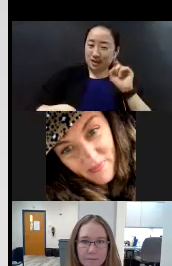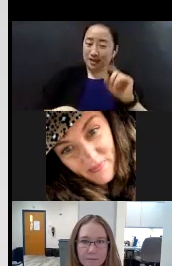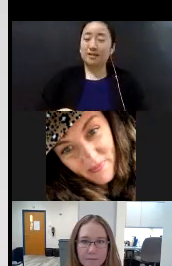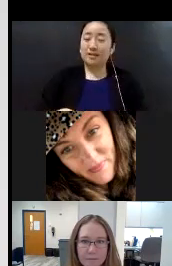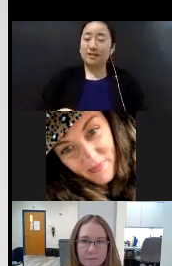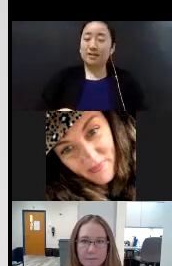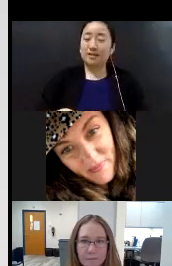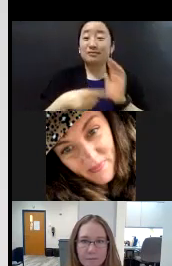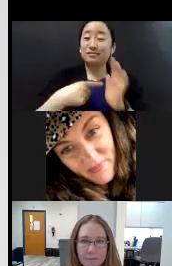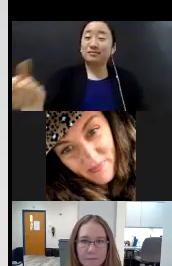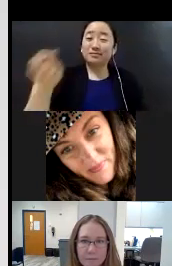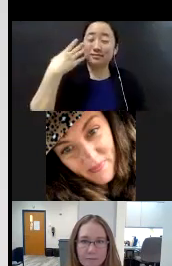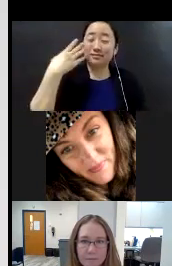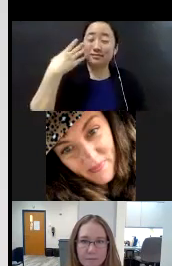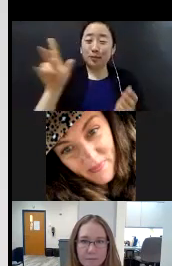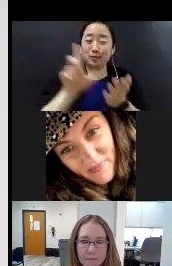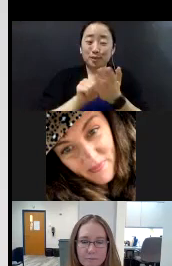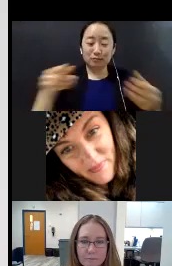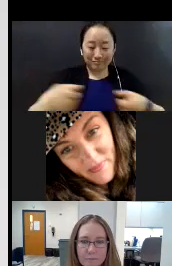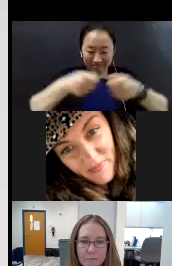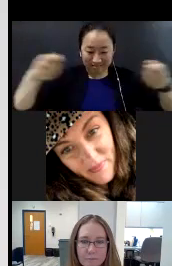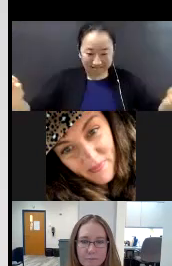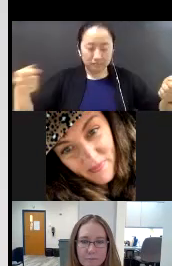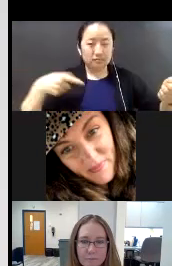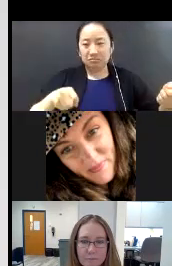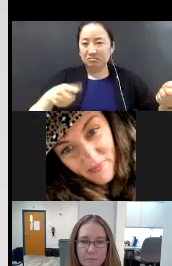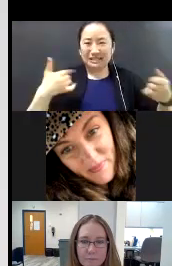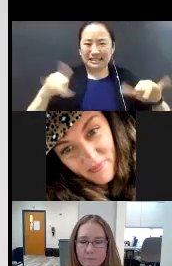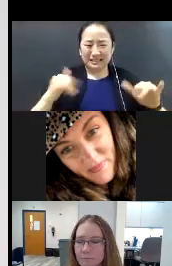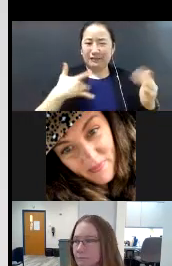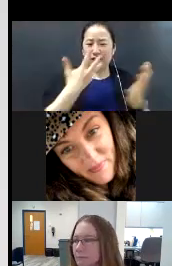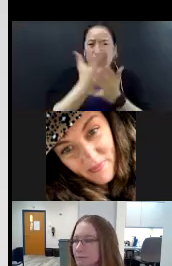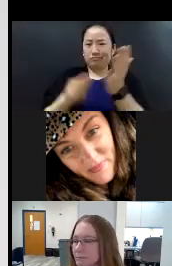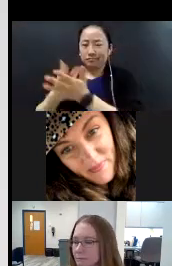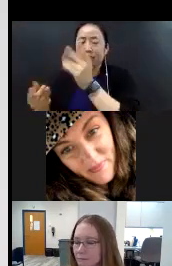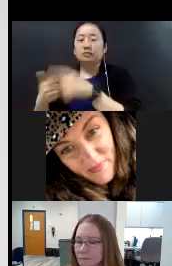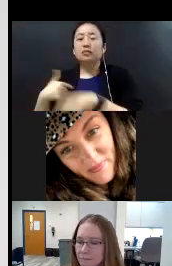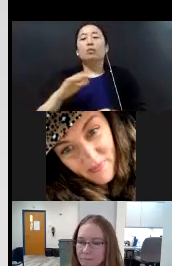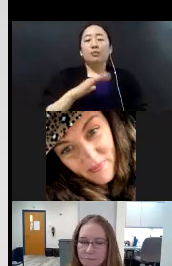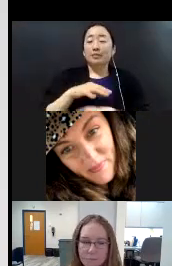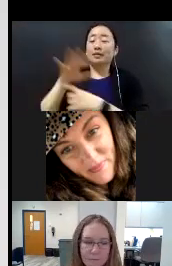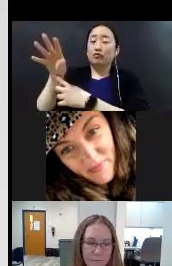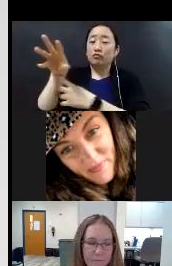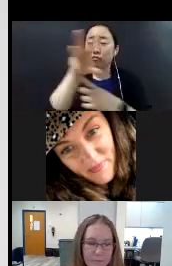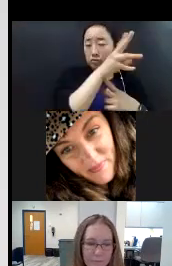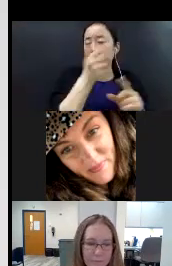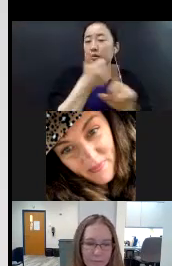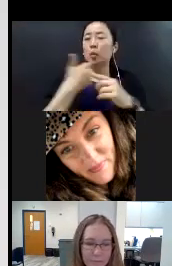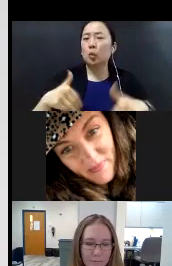OF HARD TO PIECE AND PUT TOGETHER. SO THE VIDEOS REALLY ALLOW US TO SEE, OKAY, HOW IS THE HOME SET UP?